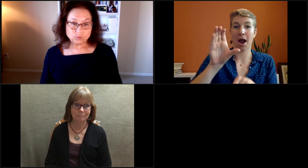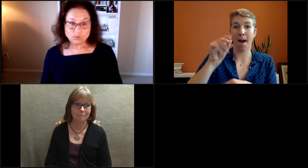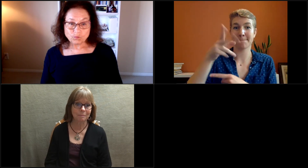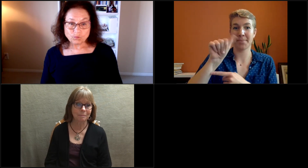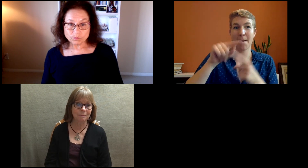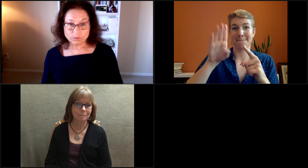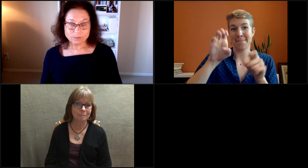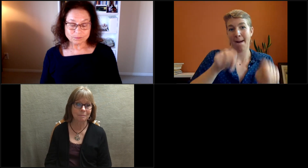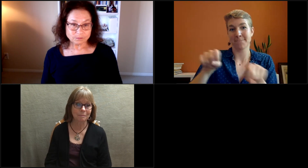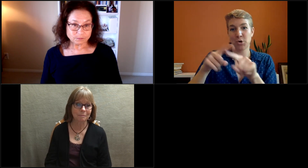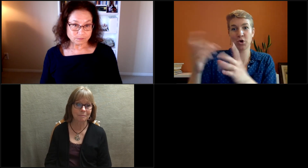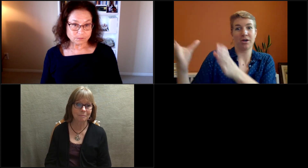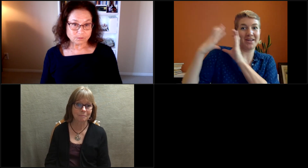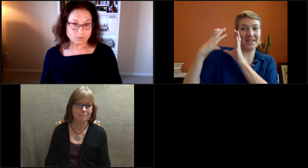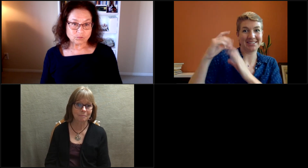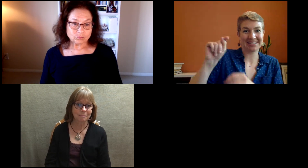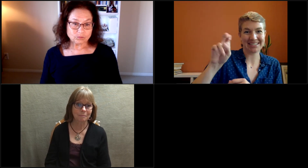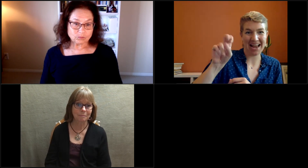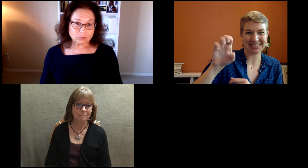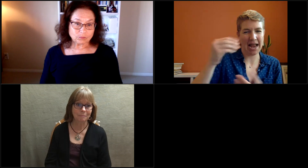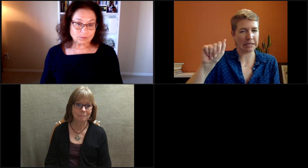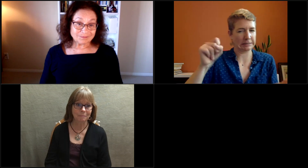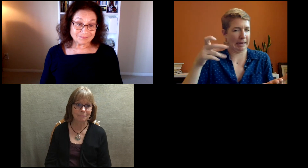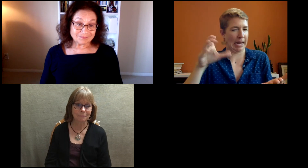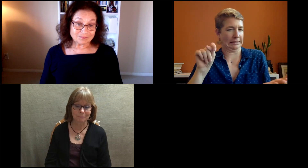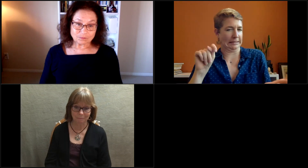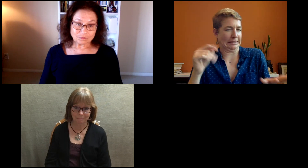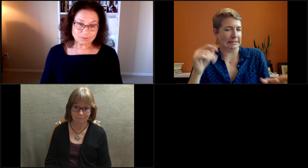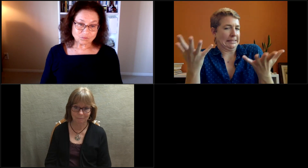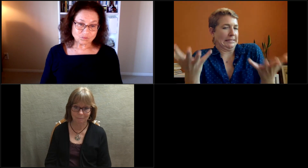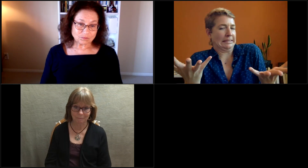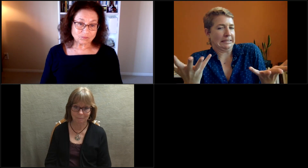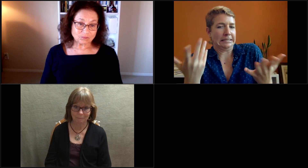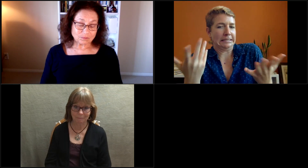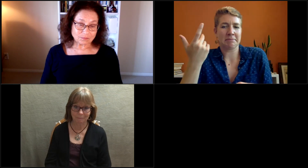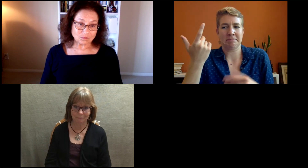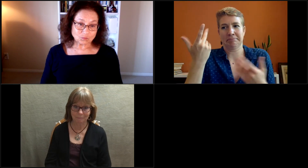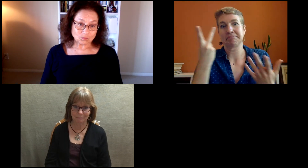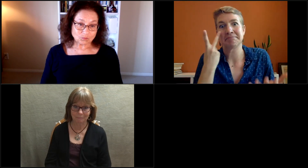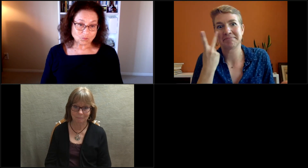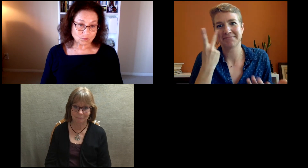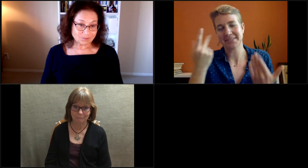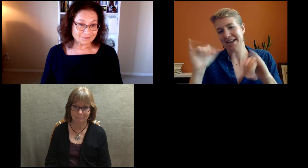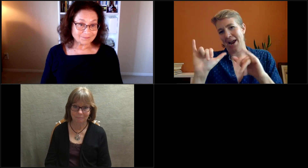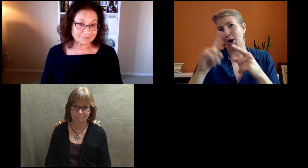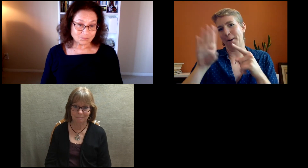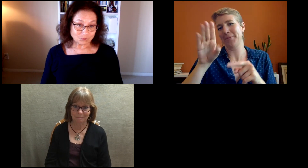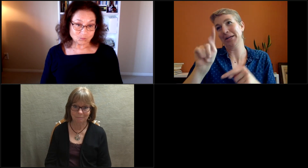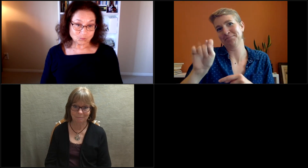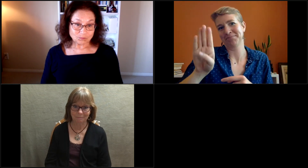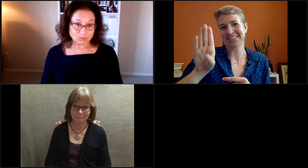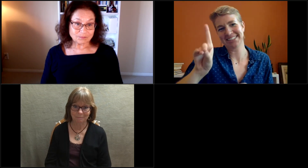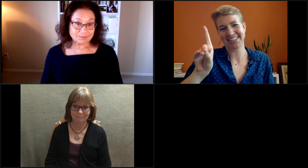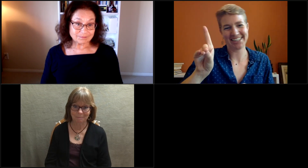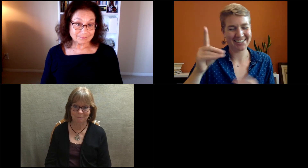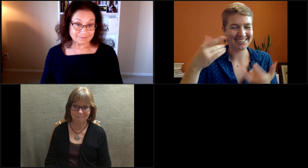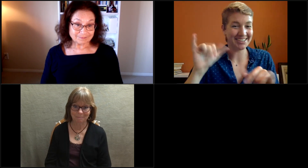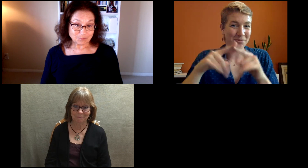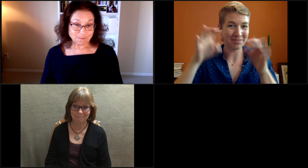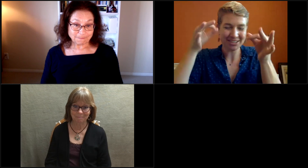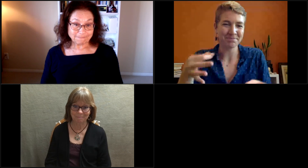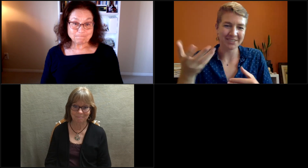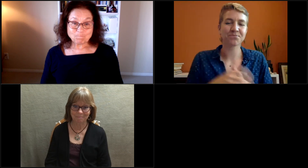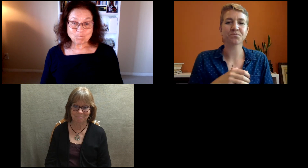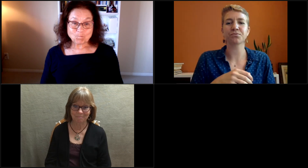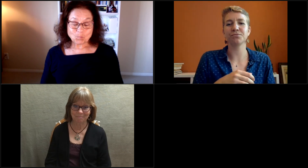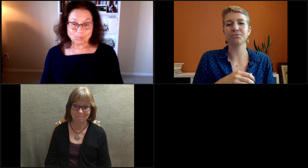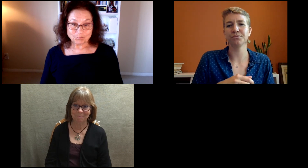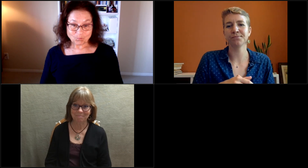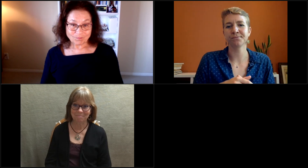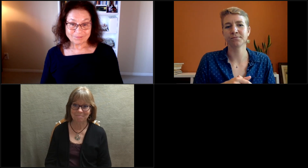So for SELF as a copula to be able to carry tense and aspect--hmm, that’s something that would have still to be determined .